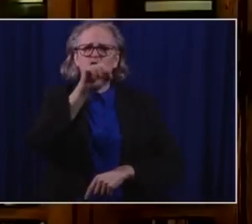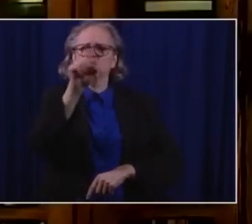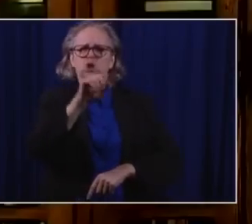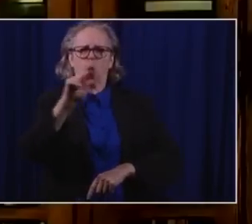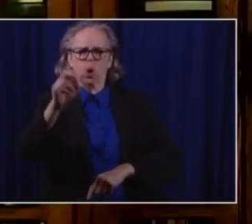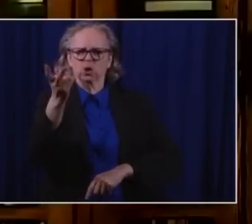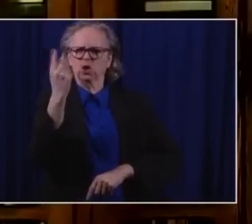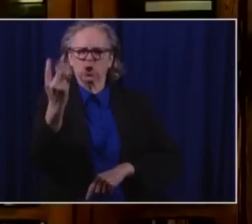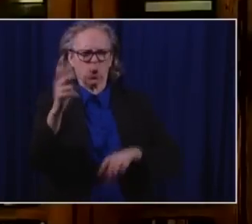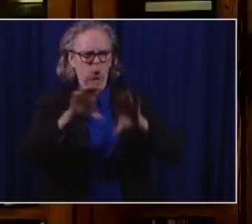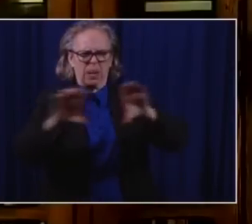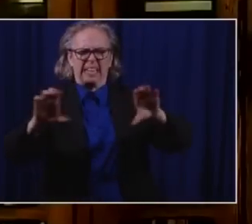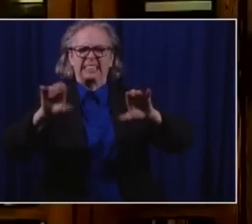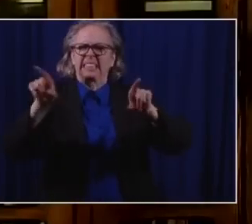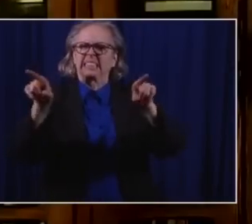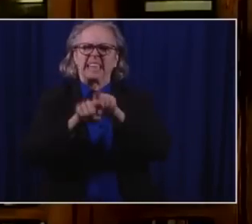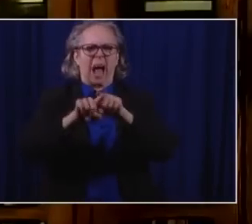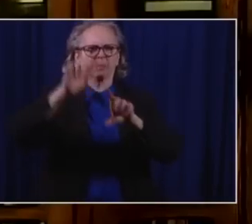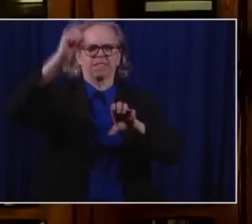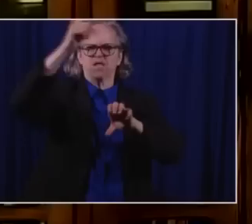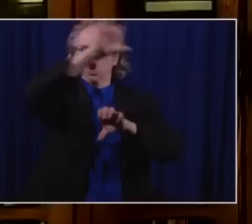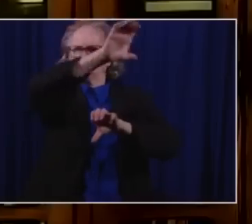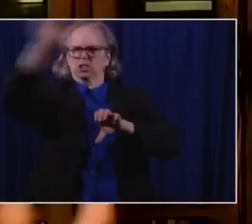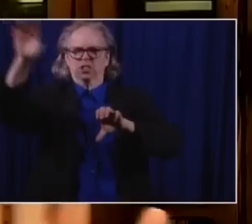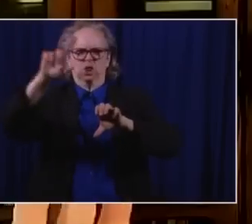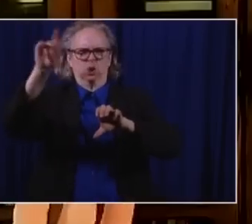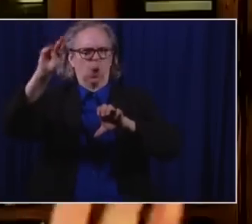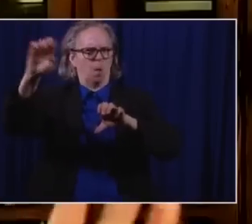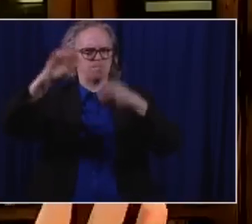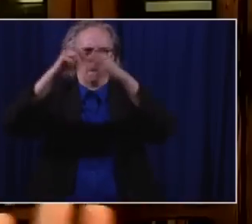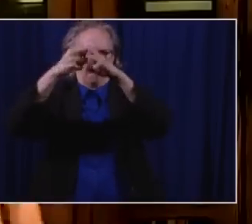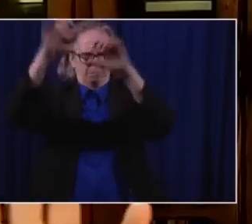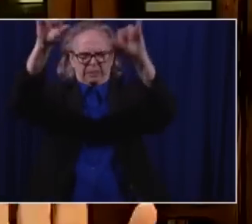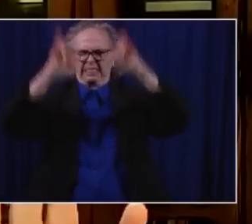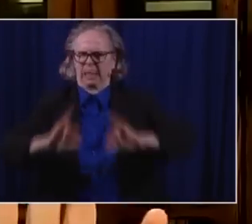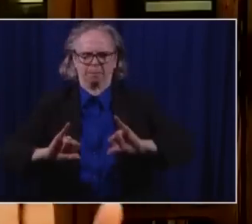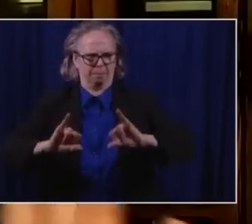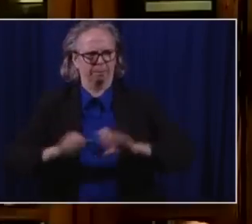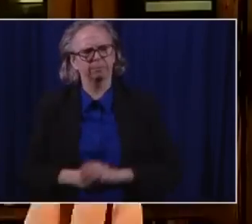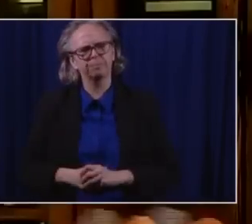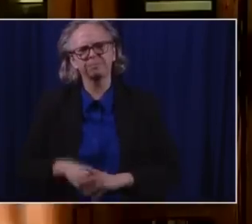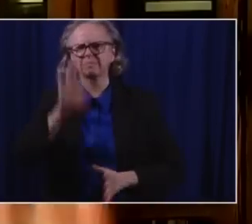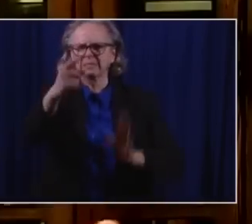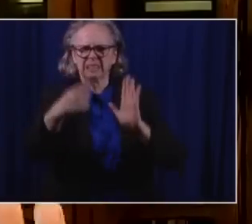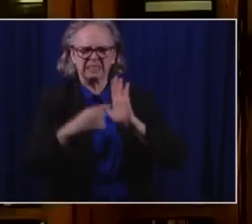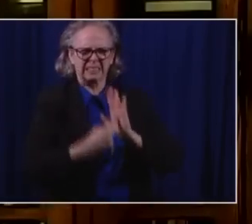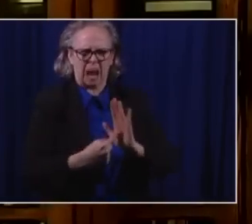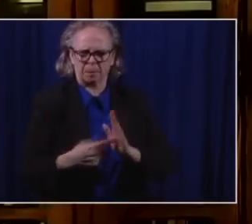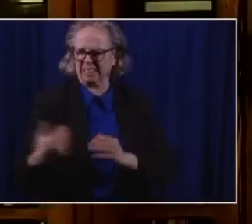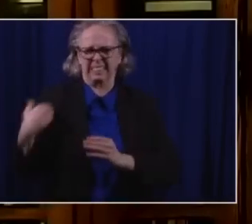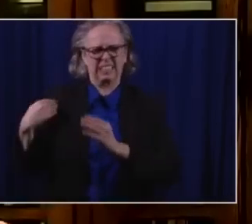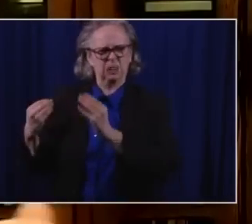everything that Bob just shared we're seeing the same trends